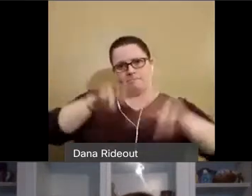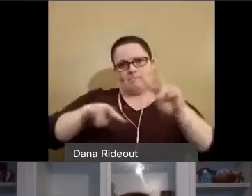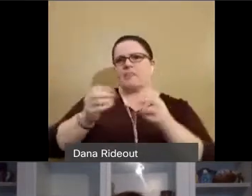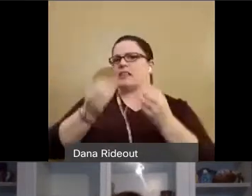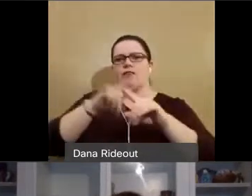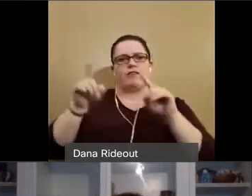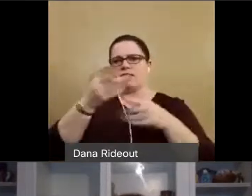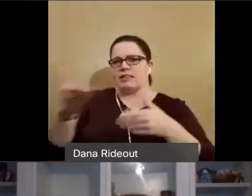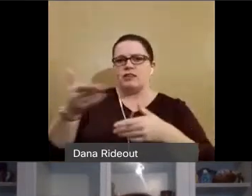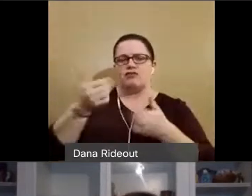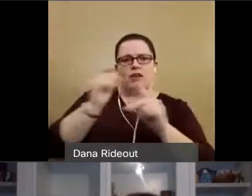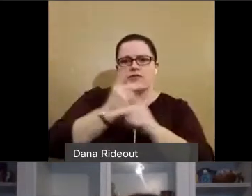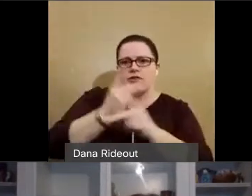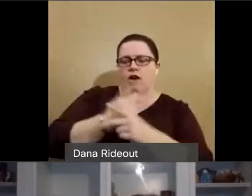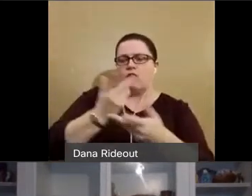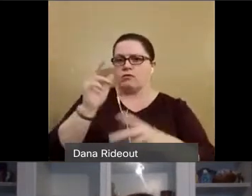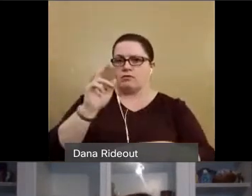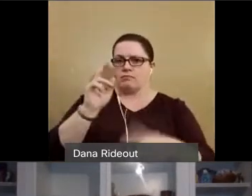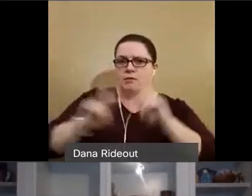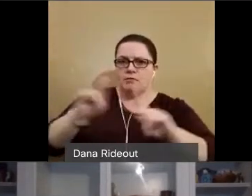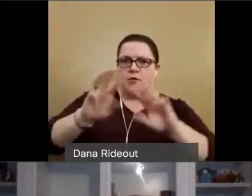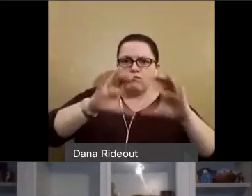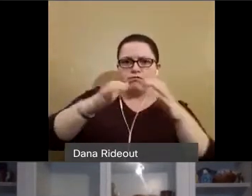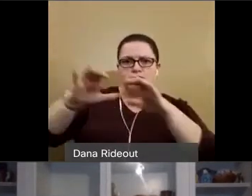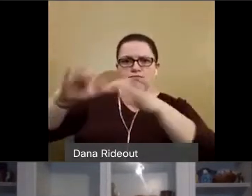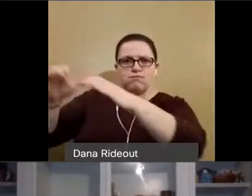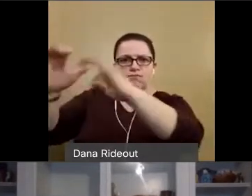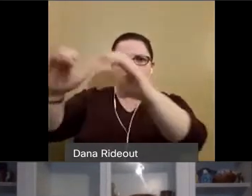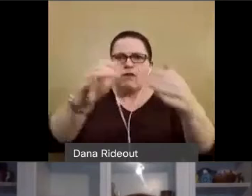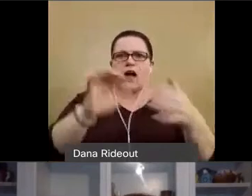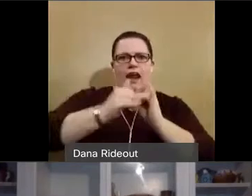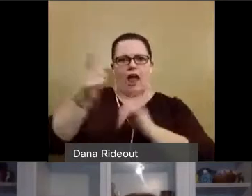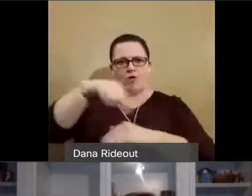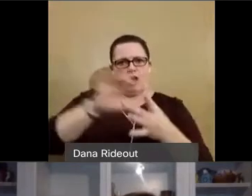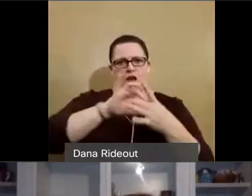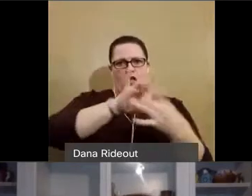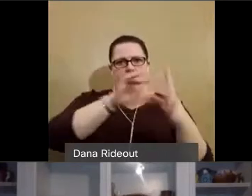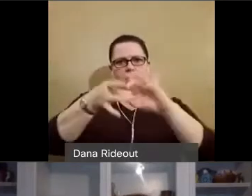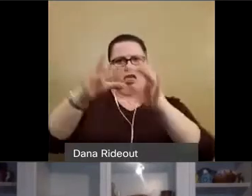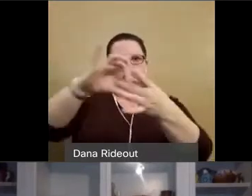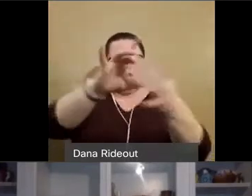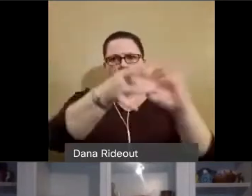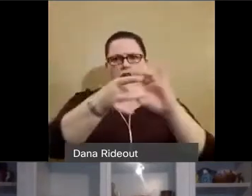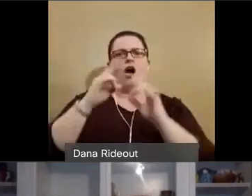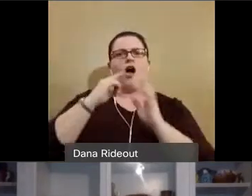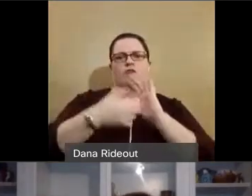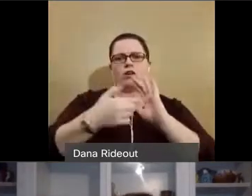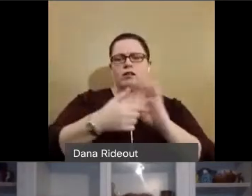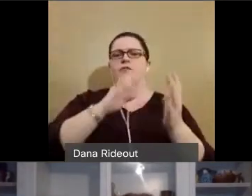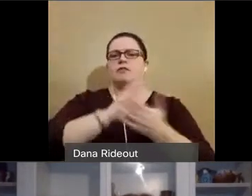But also what, what groups they're in that intersect. So, for example, we're looking at race and ethnicity as specific groups in Eastern, North Carolina.